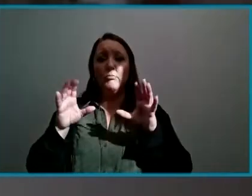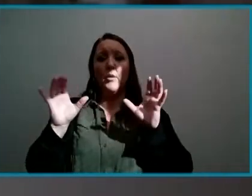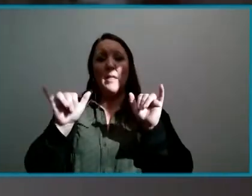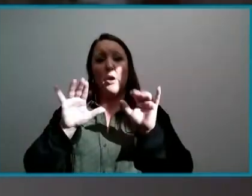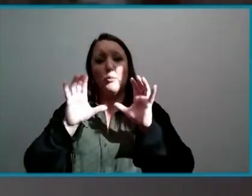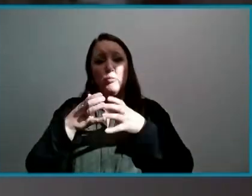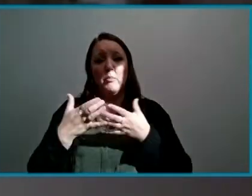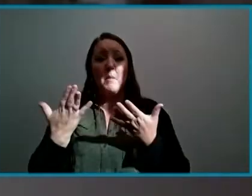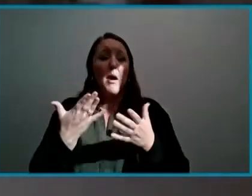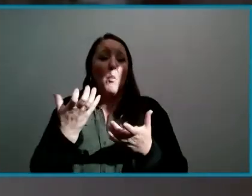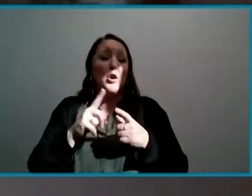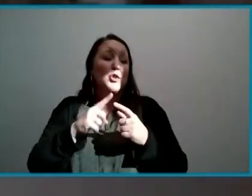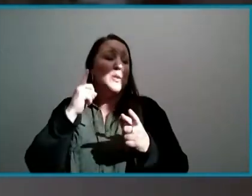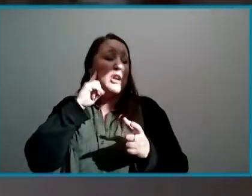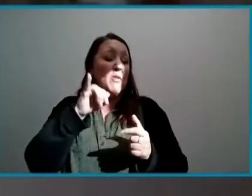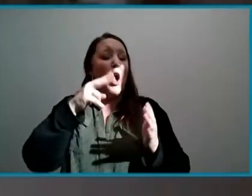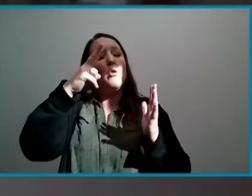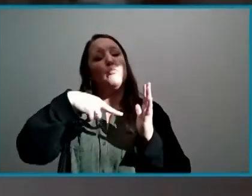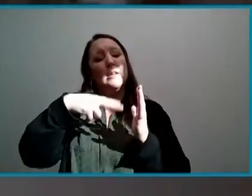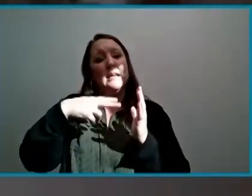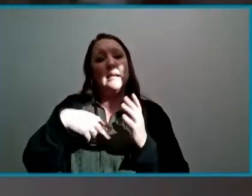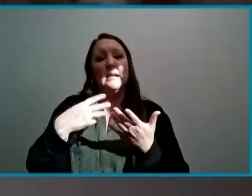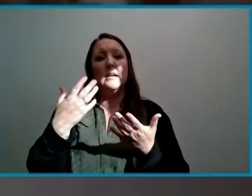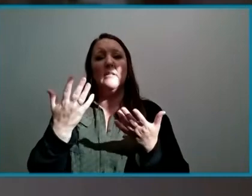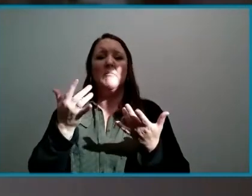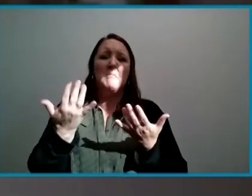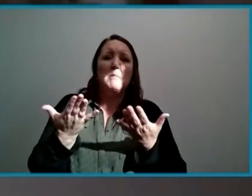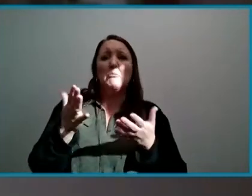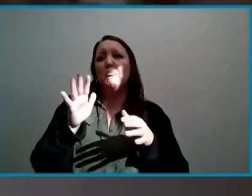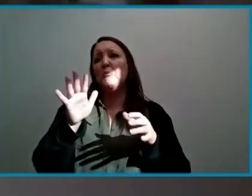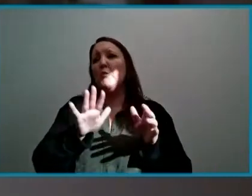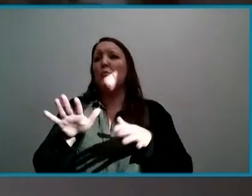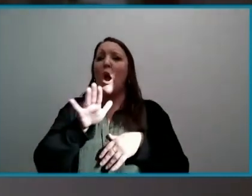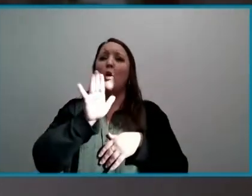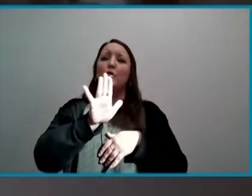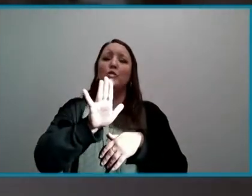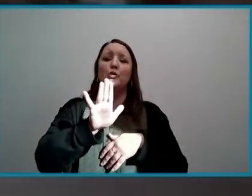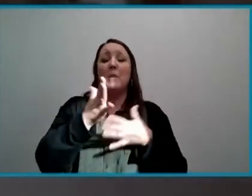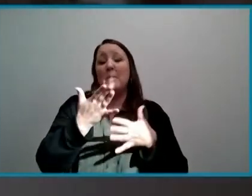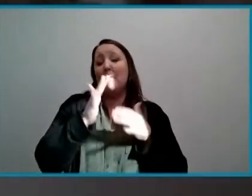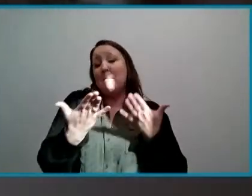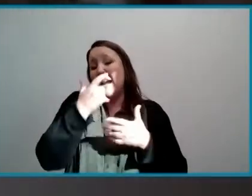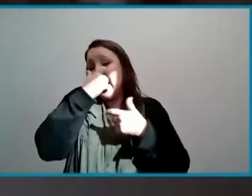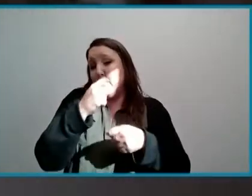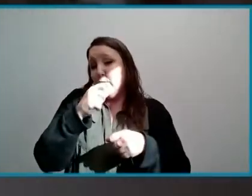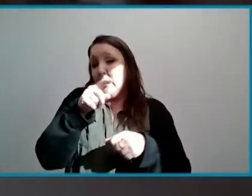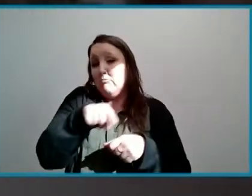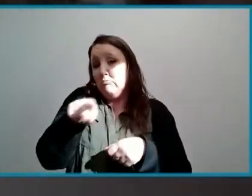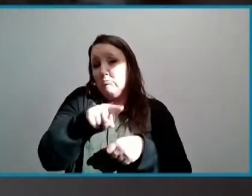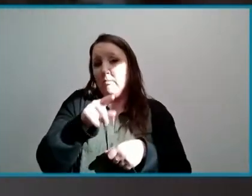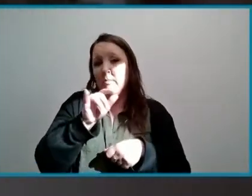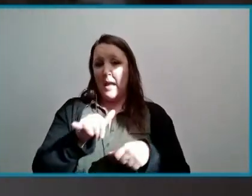It's a little bit around your own interests." And from that, we,